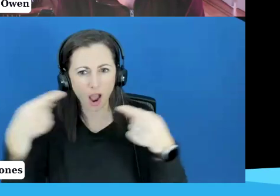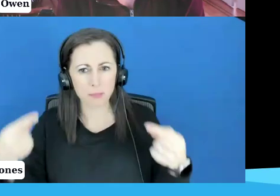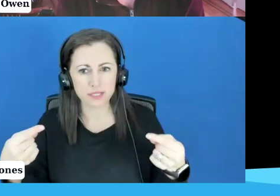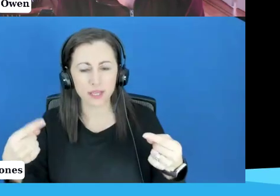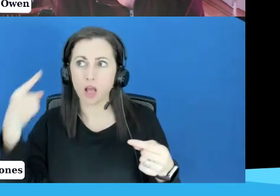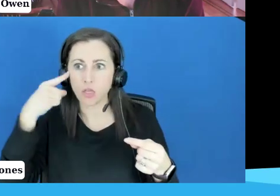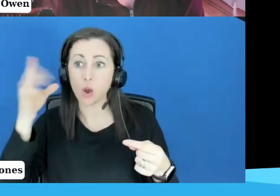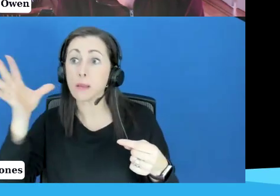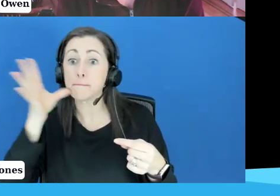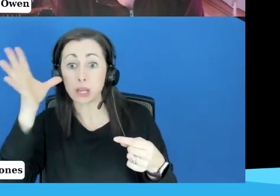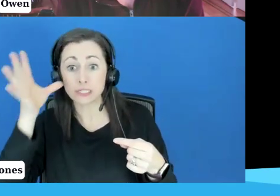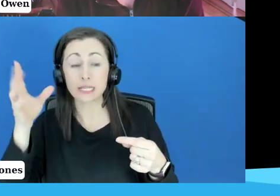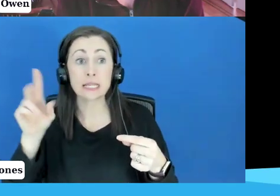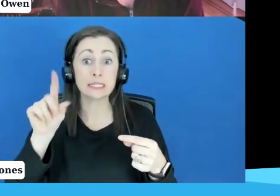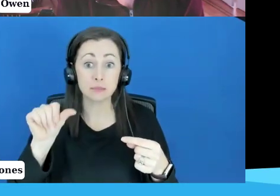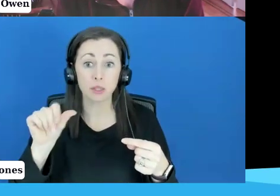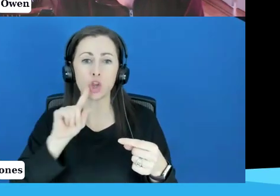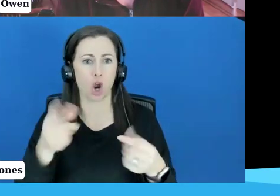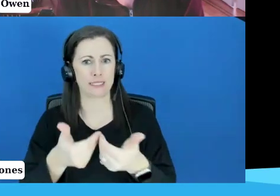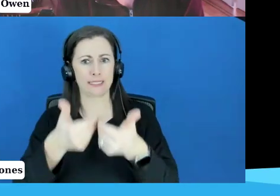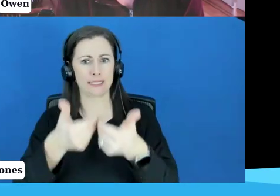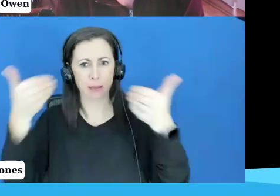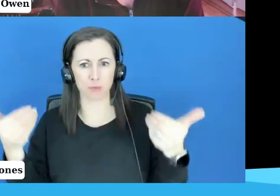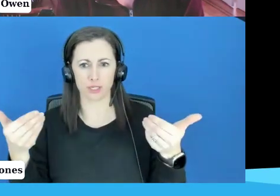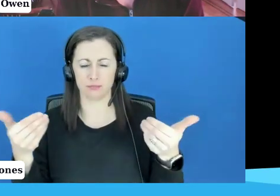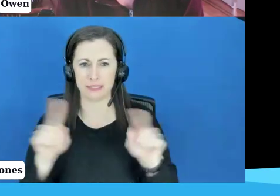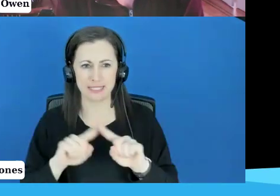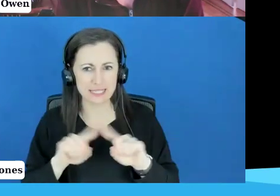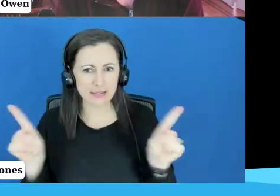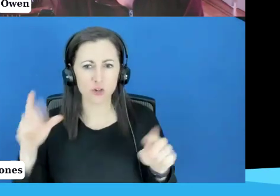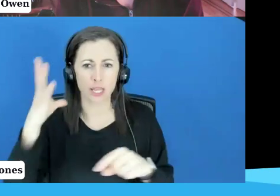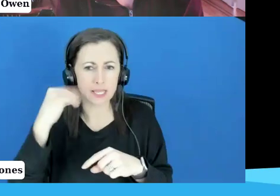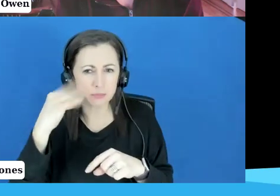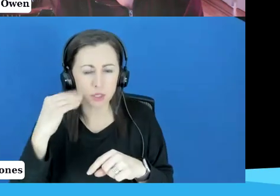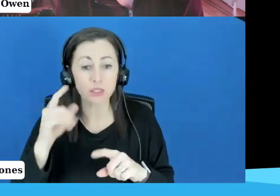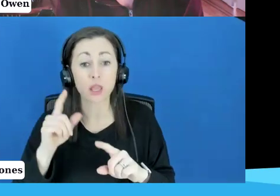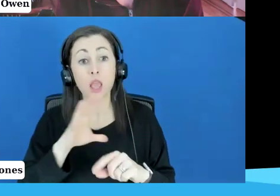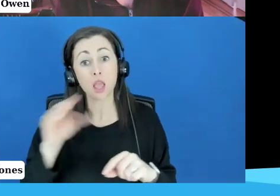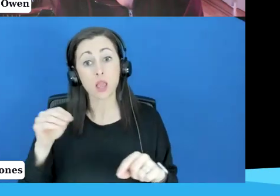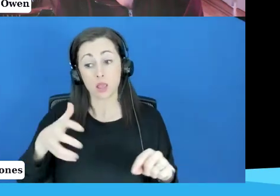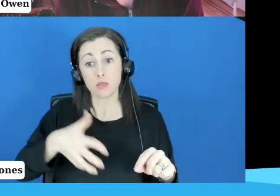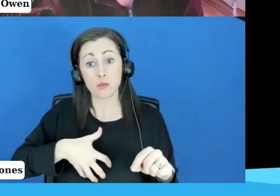were two separate, distinct experiences. And while my pregnancy invited me to play with the imagery,